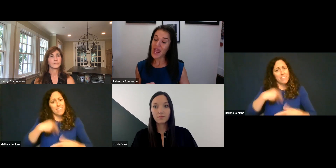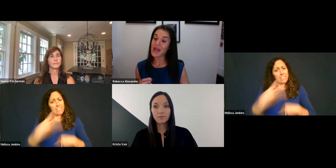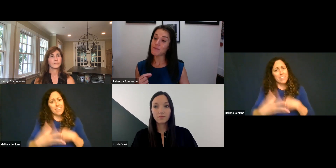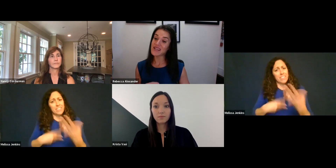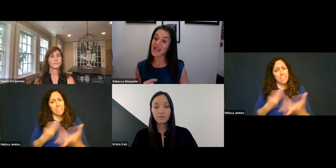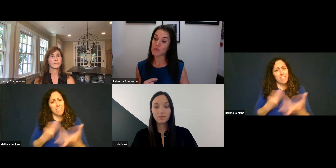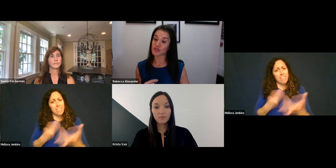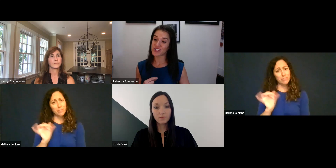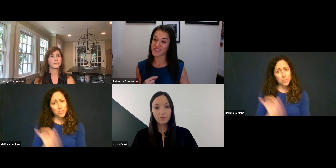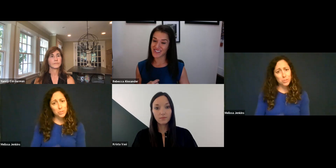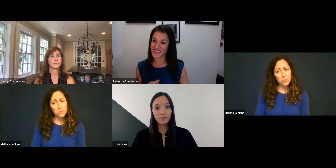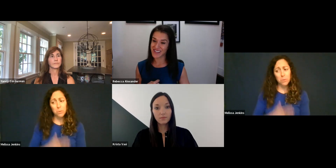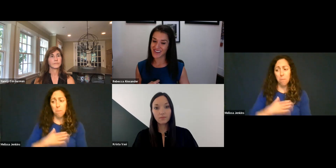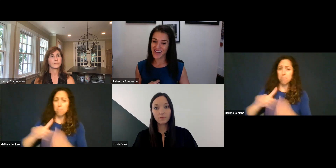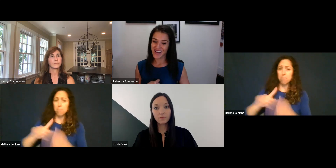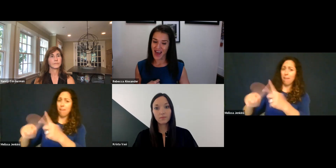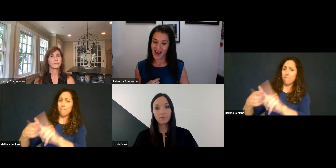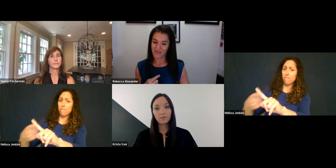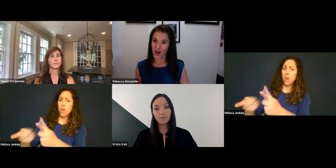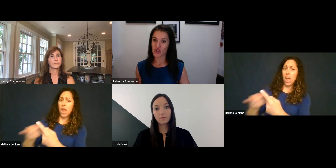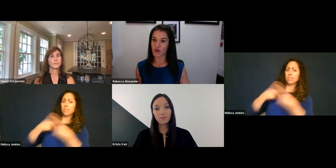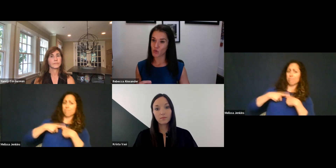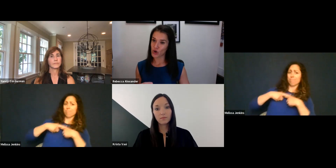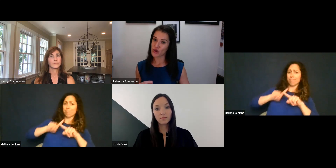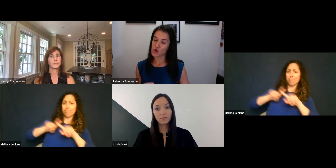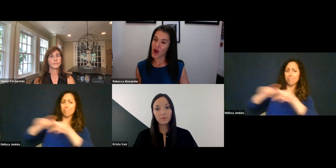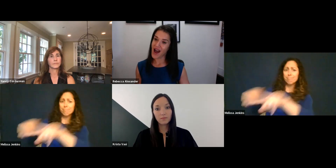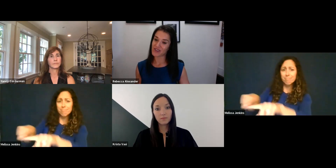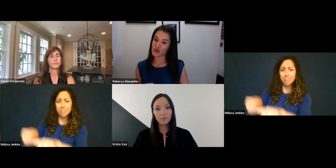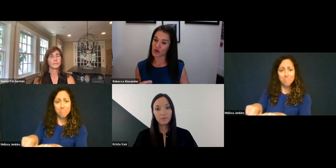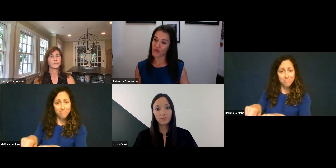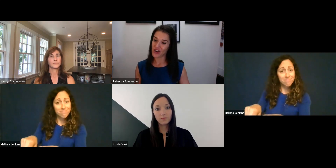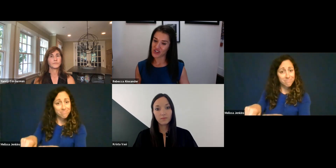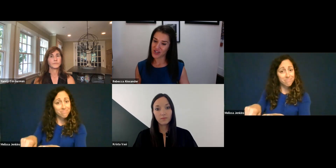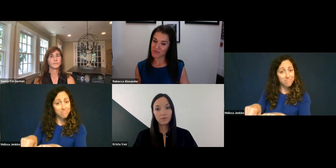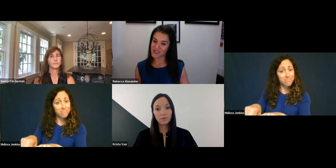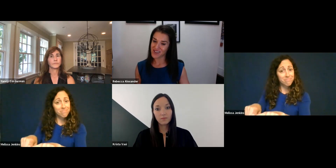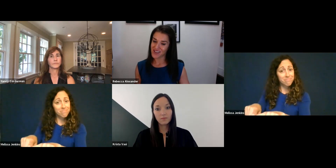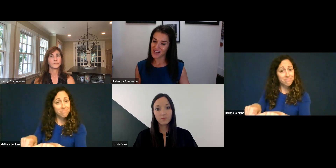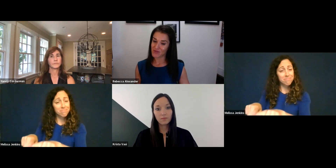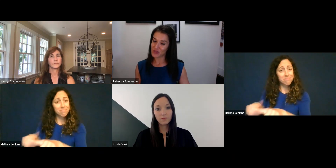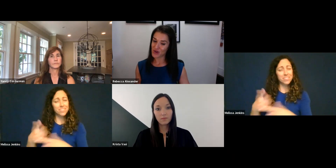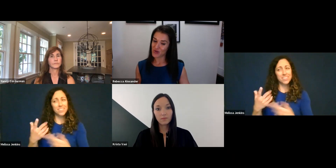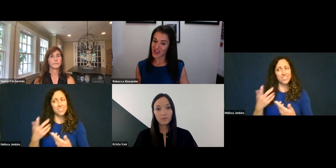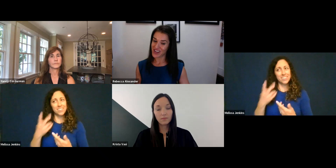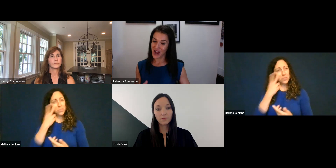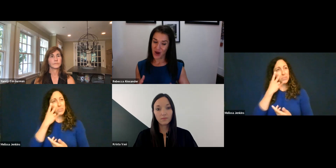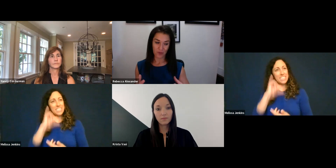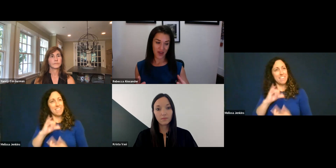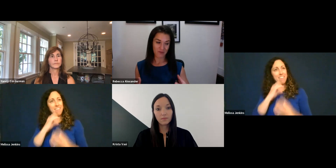And being able to see that value and work you have in your friendships, even though you can't help them